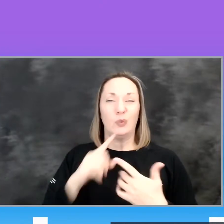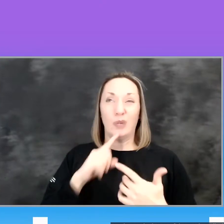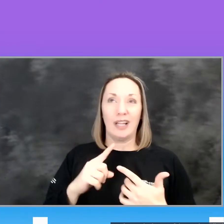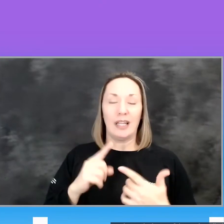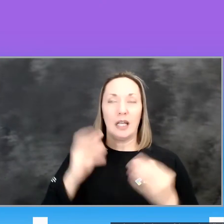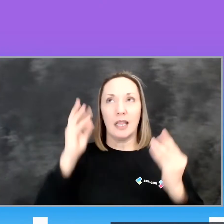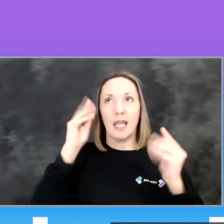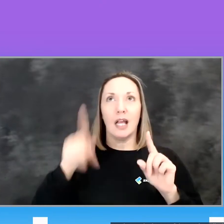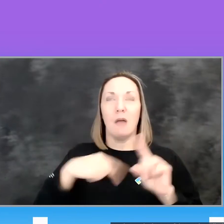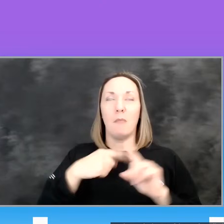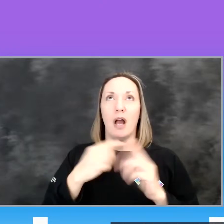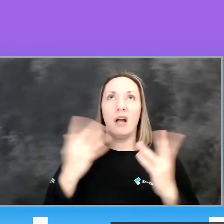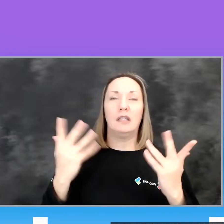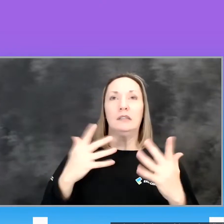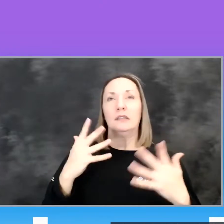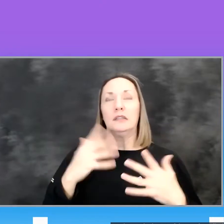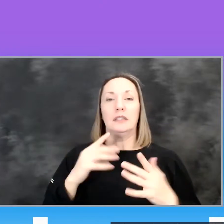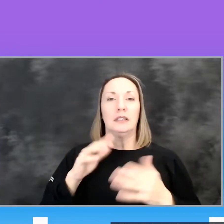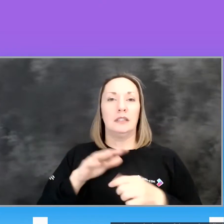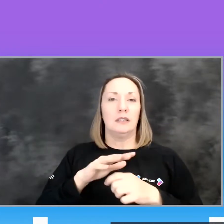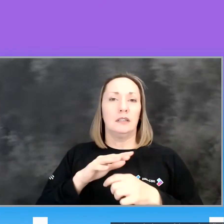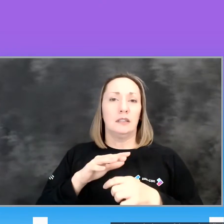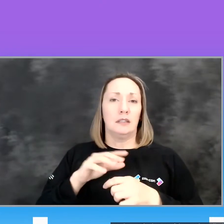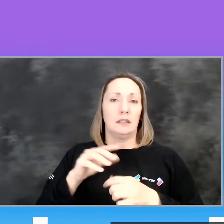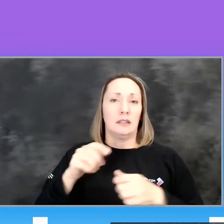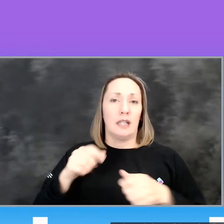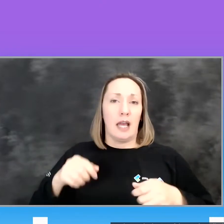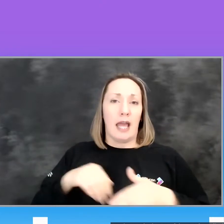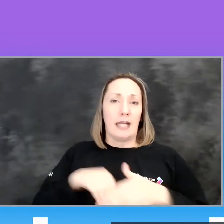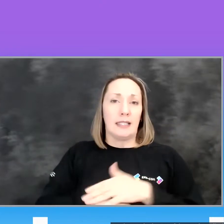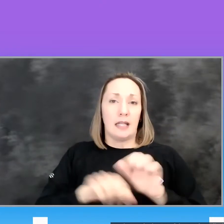think about accessibility too